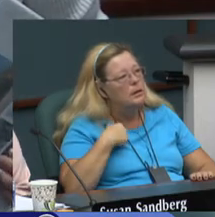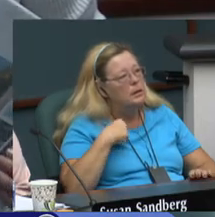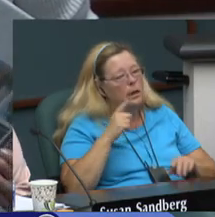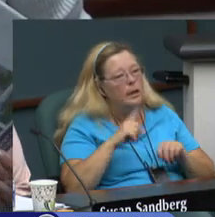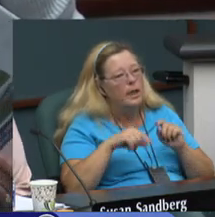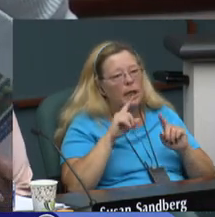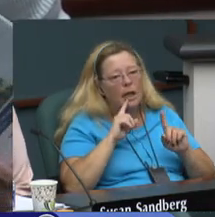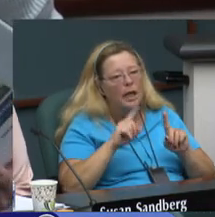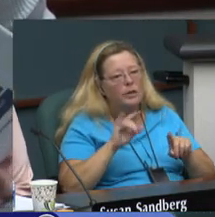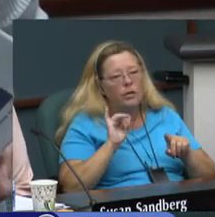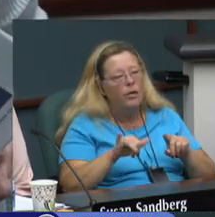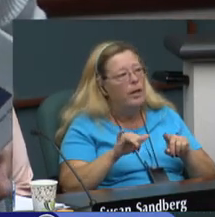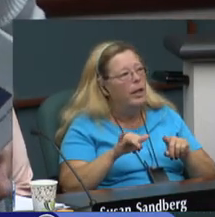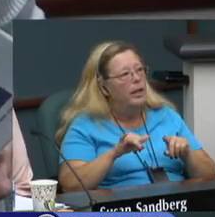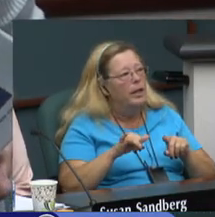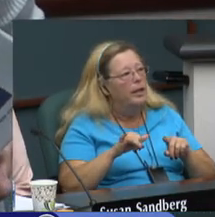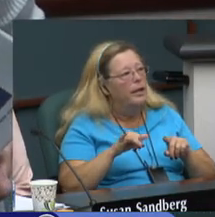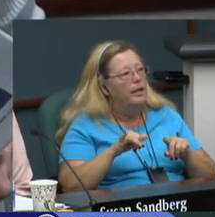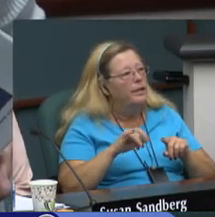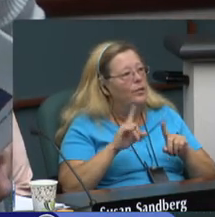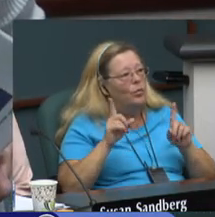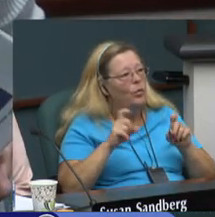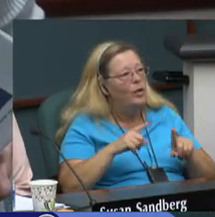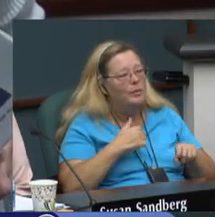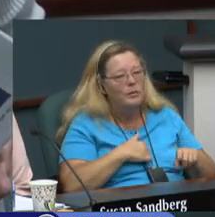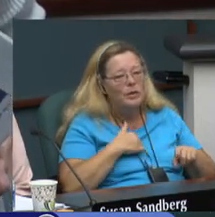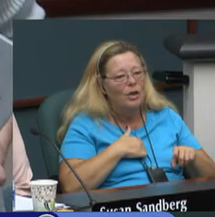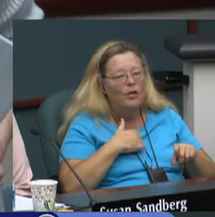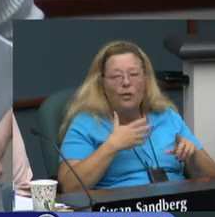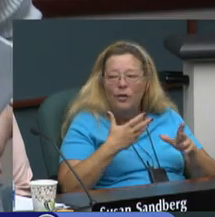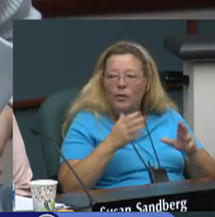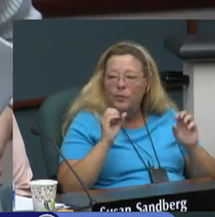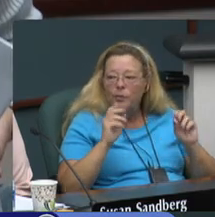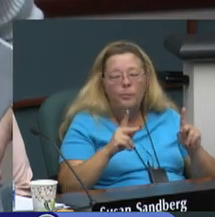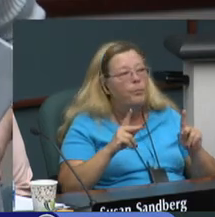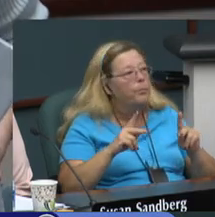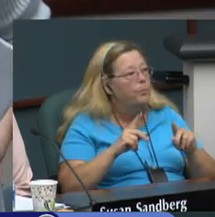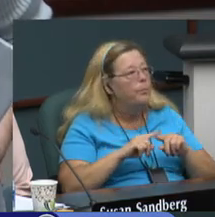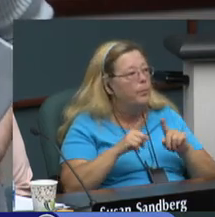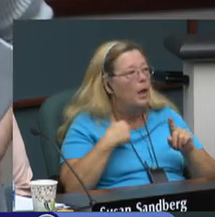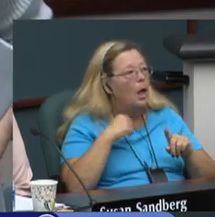because I can't answer that question I'm sorry okay but I I will find out for you